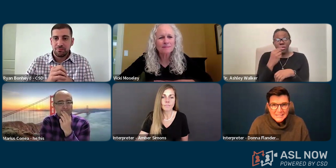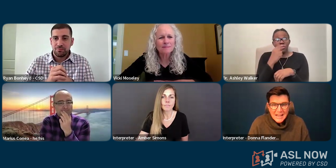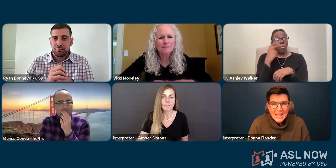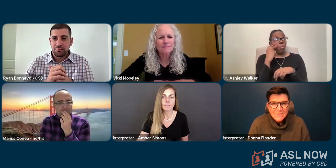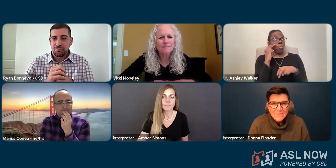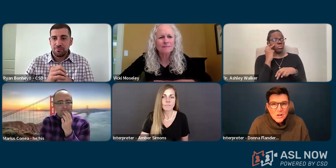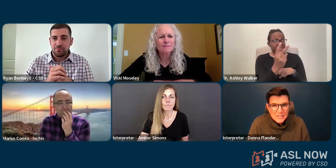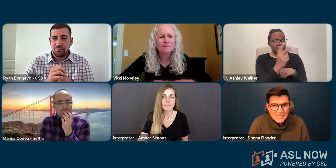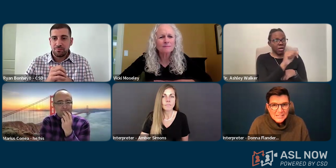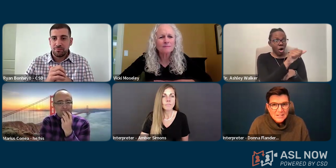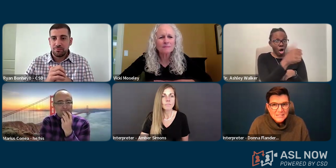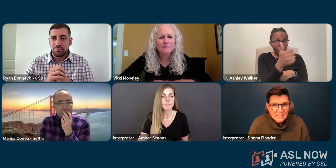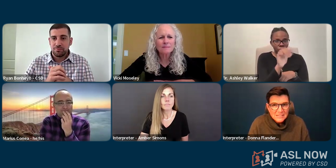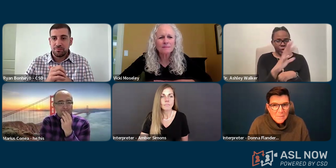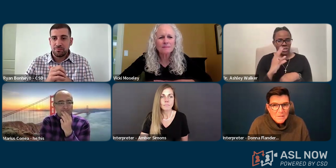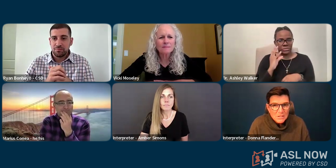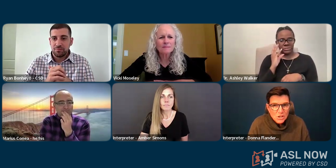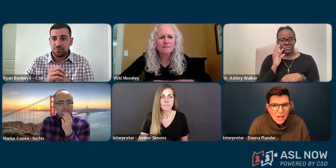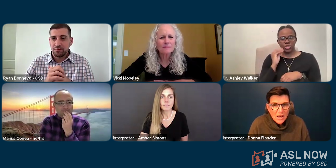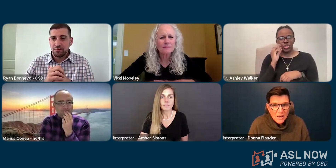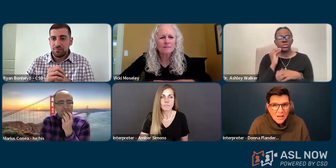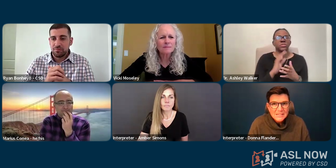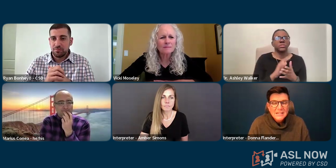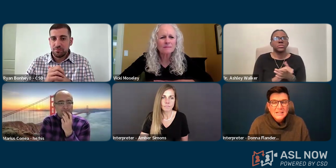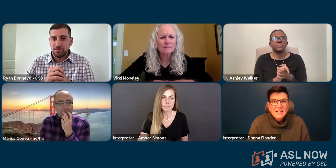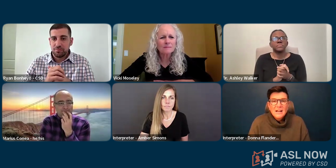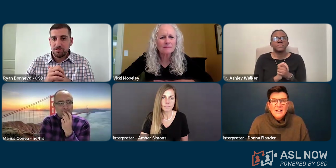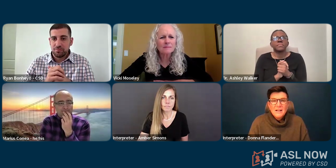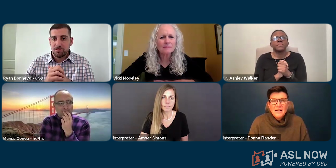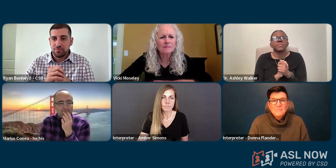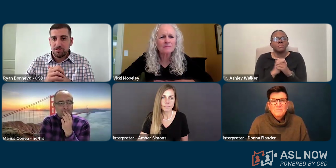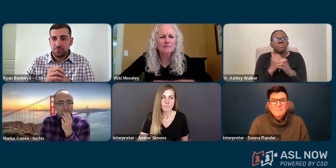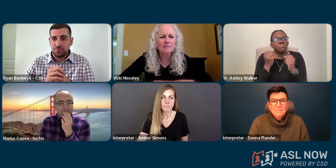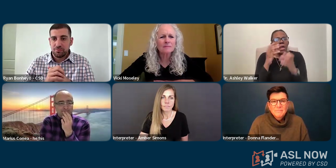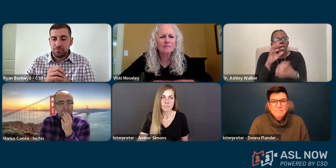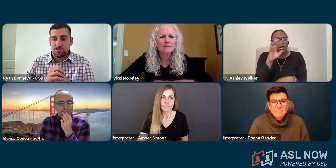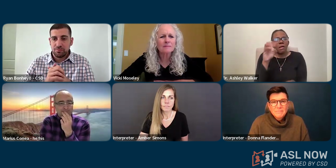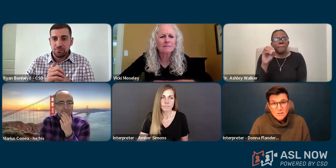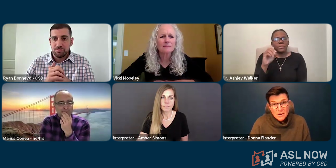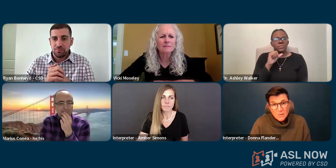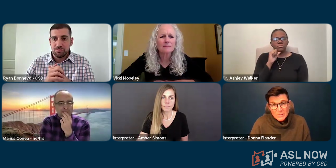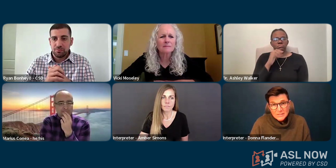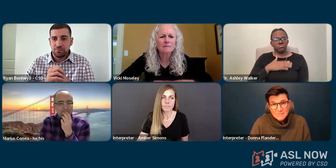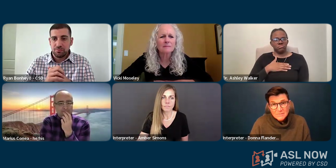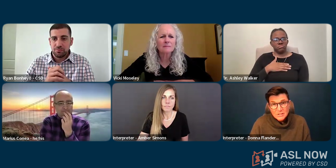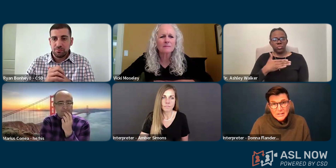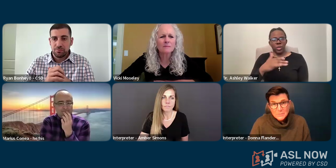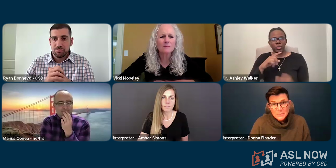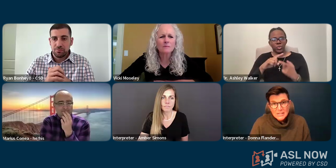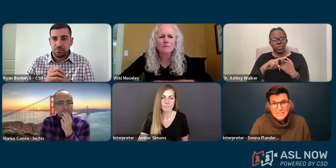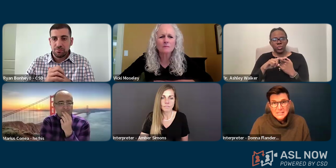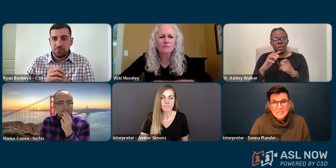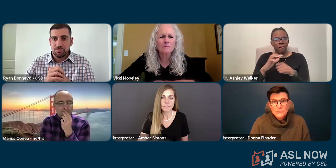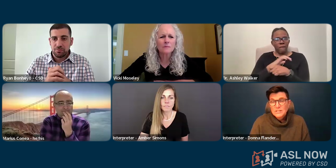But I have noticed that on some jobs they're not always such great experiences.